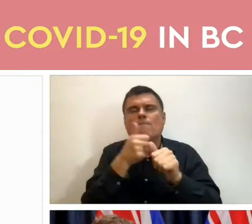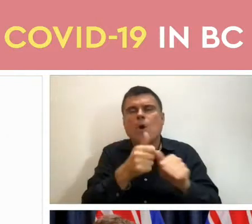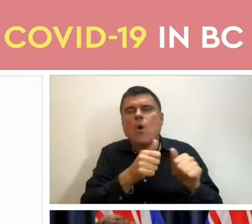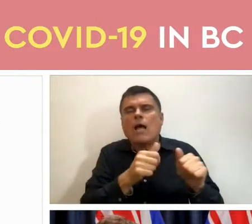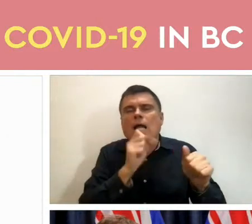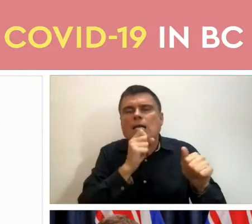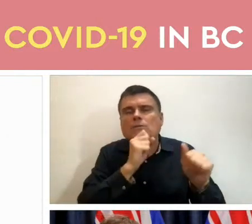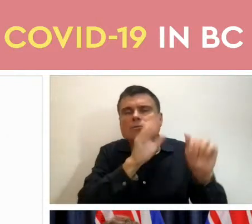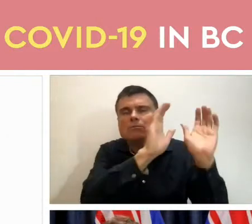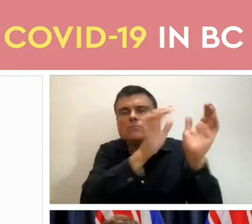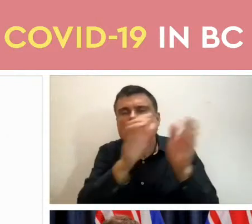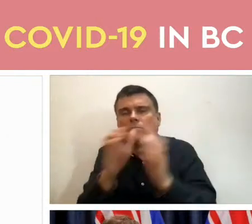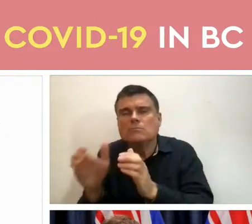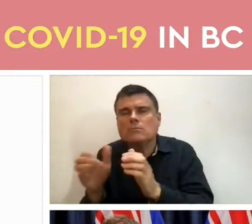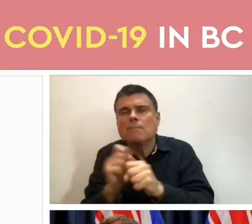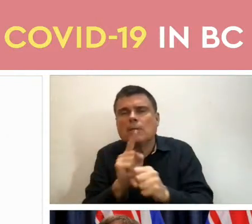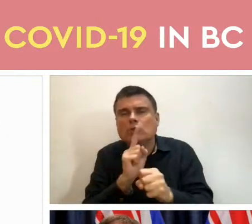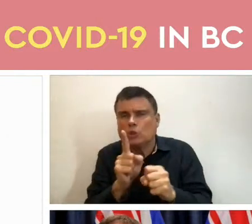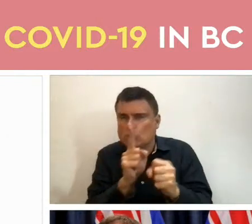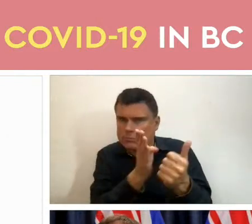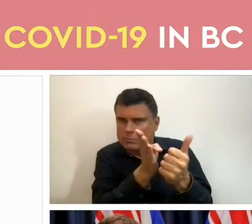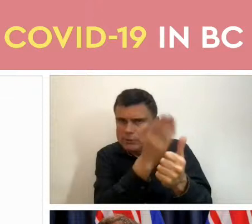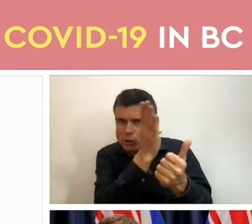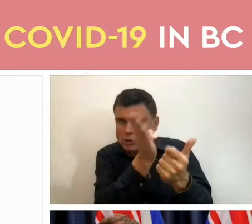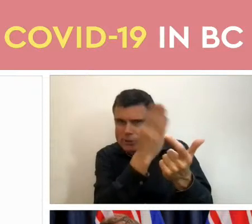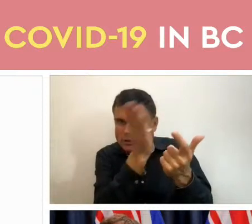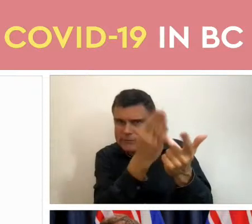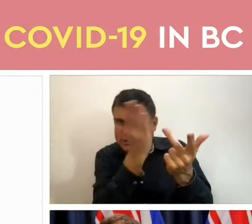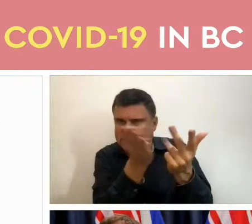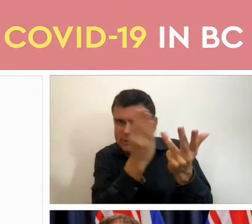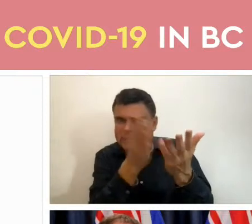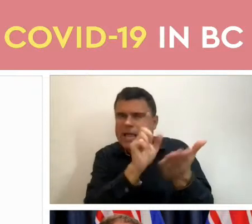February. We are going week to week to offer appointments based on